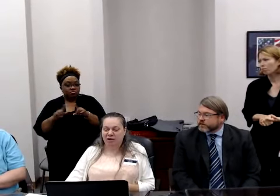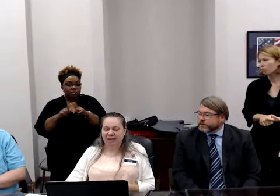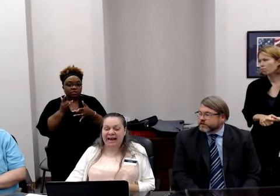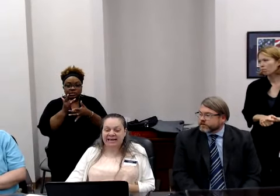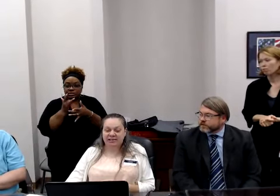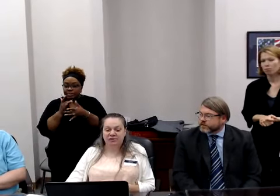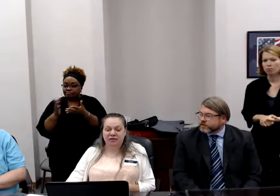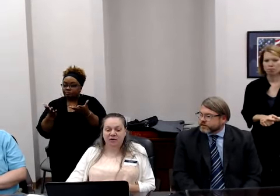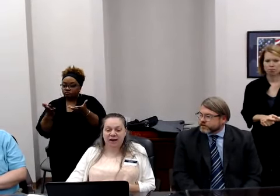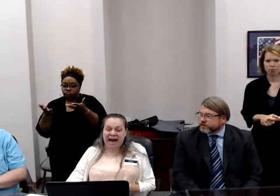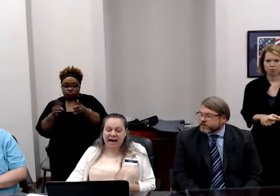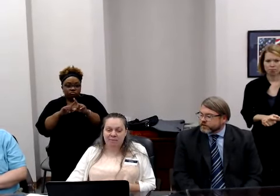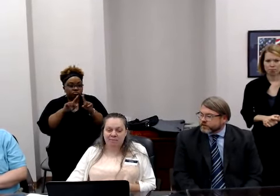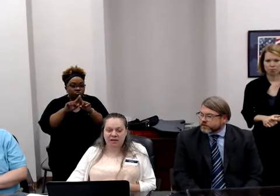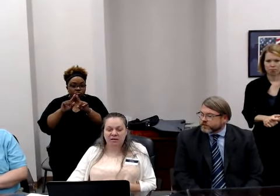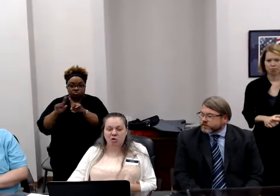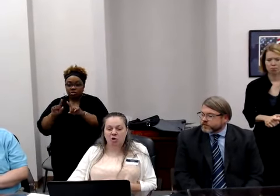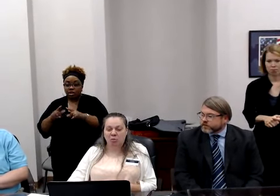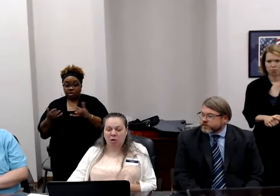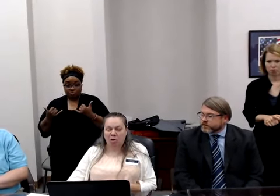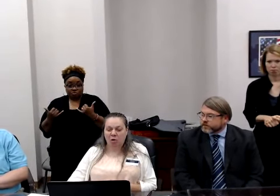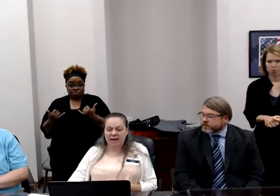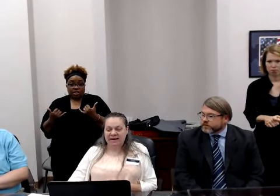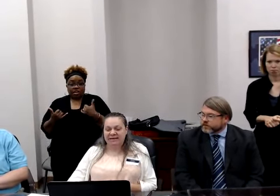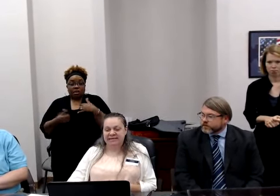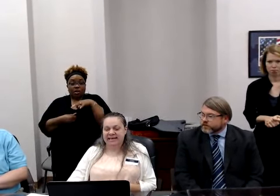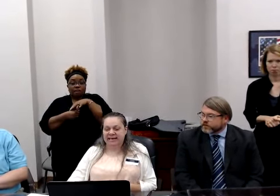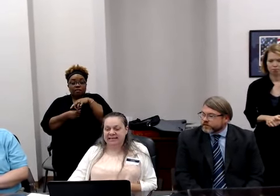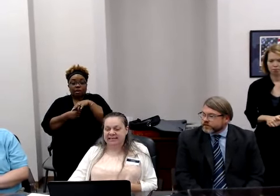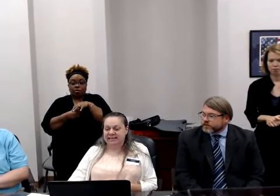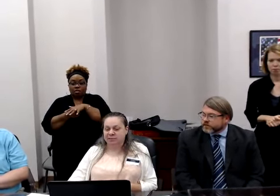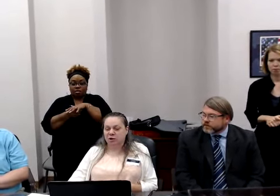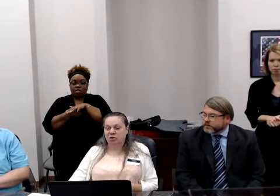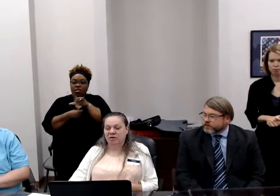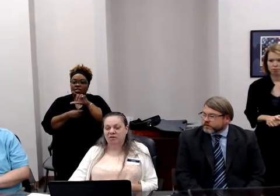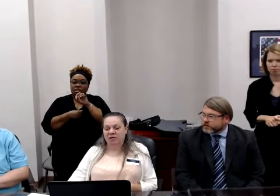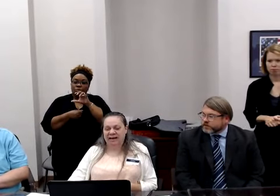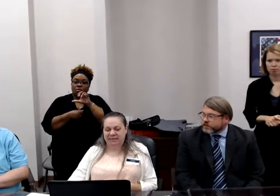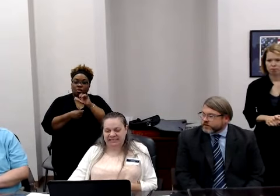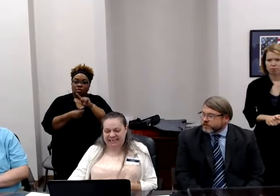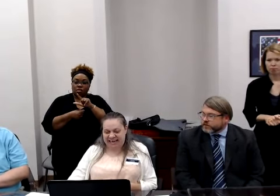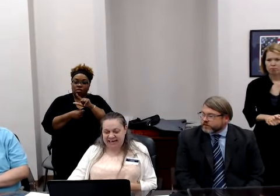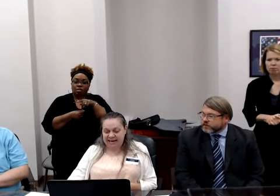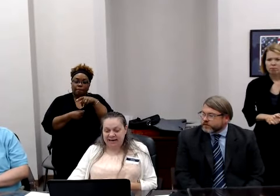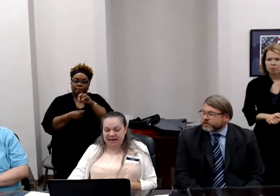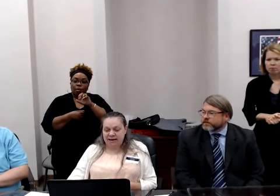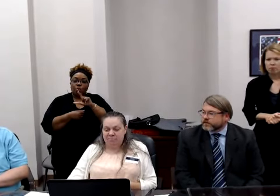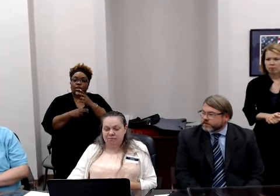Currently, I do vote at the local poll using and accessible voting machine.